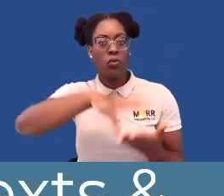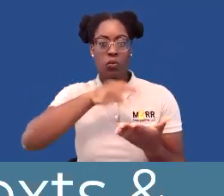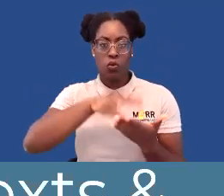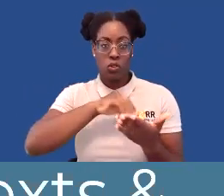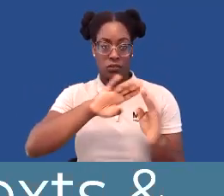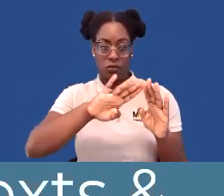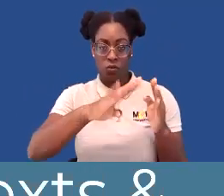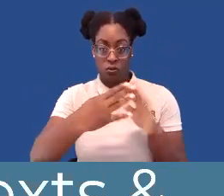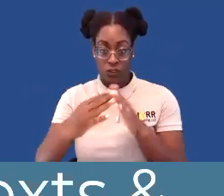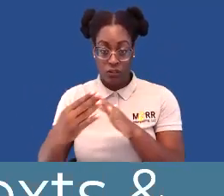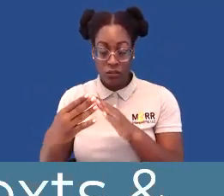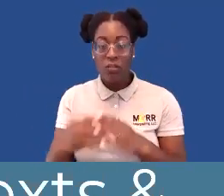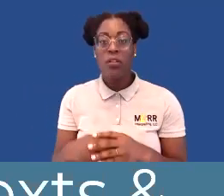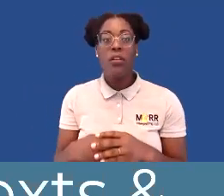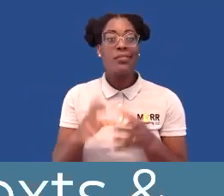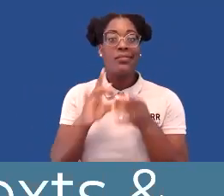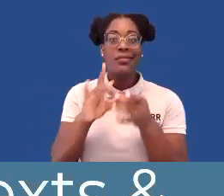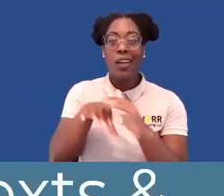in terms of access, inclusivity.